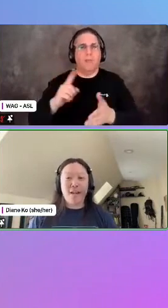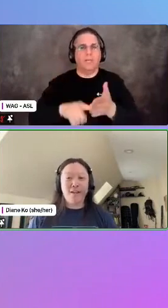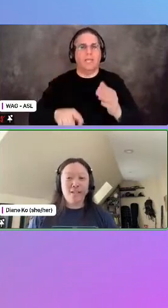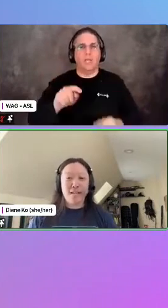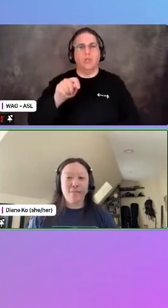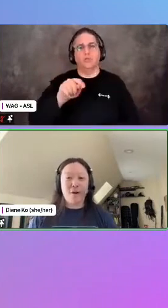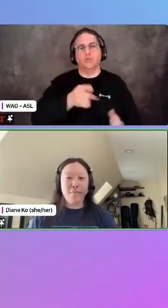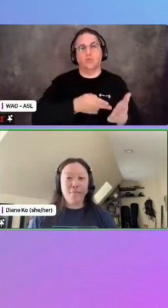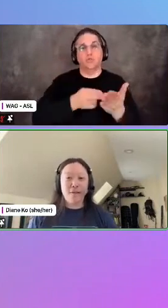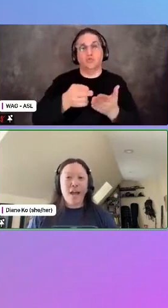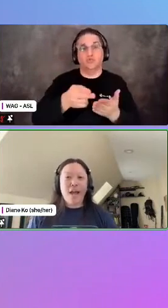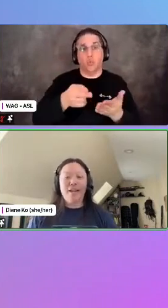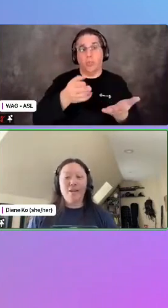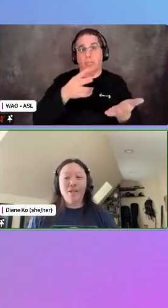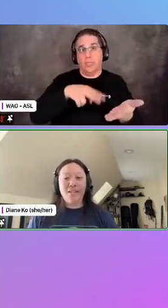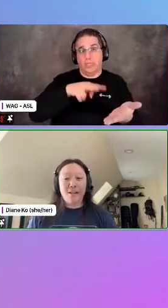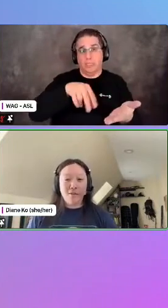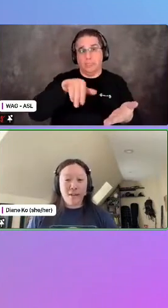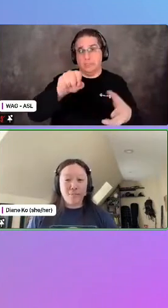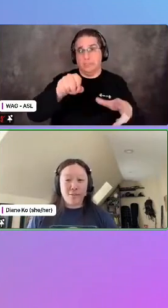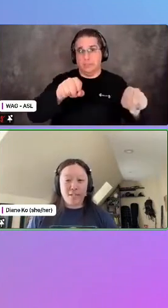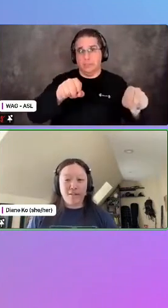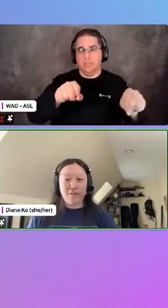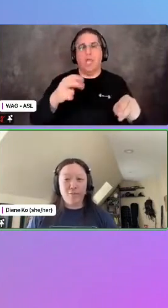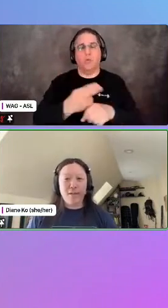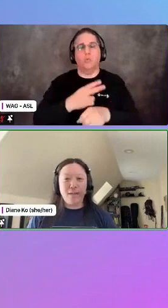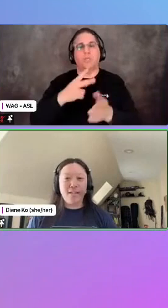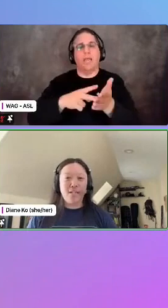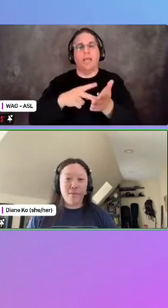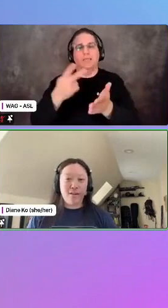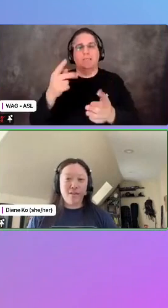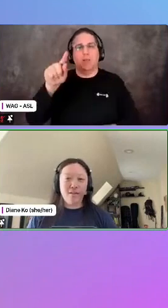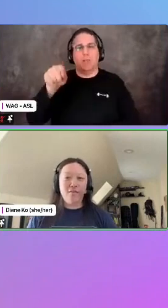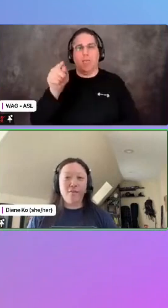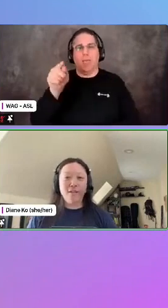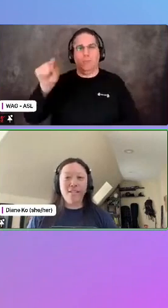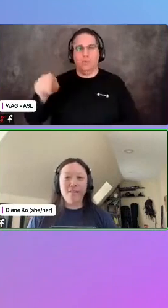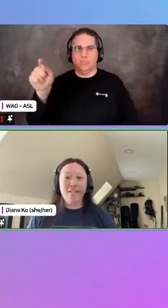typescript for let's go simplicity. So back to our input field component so that we can